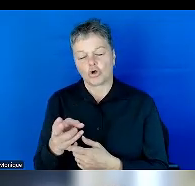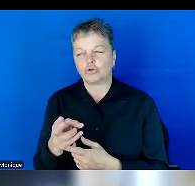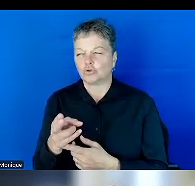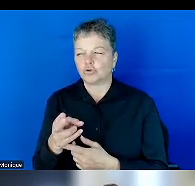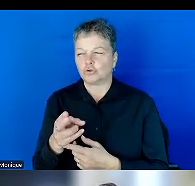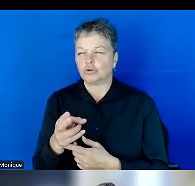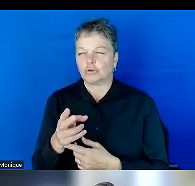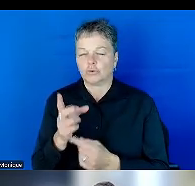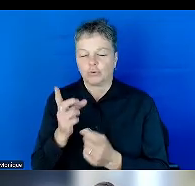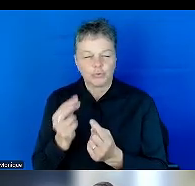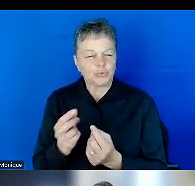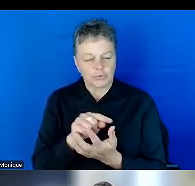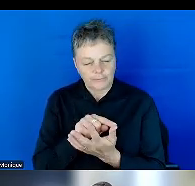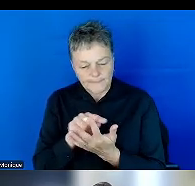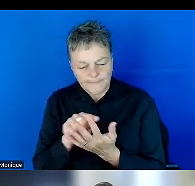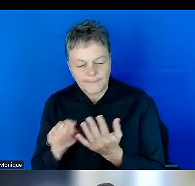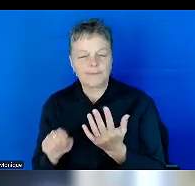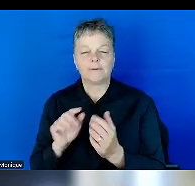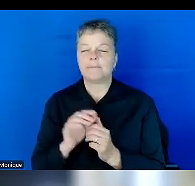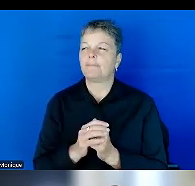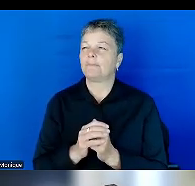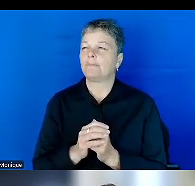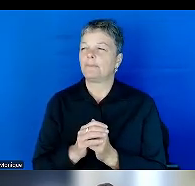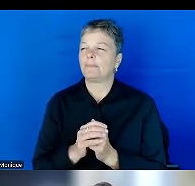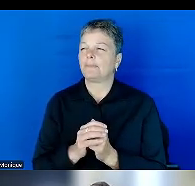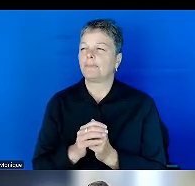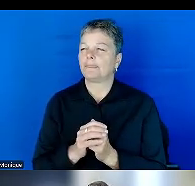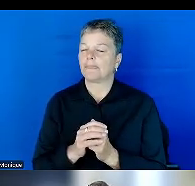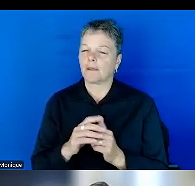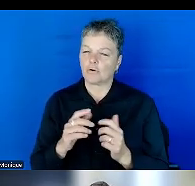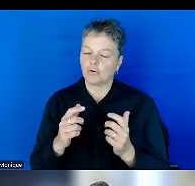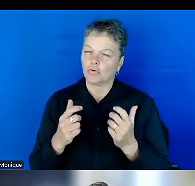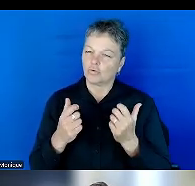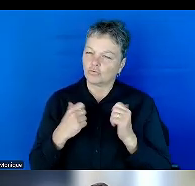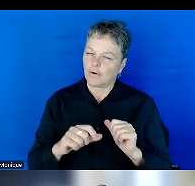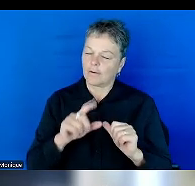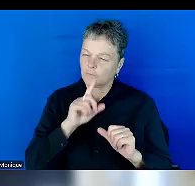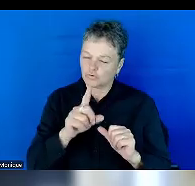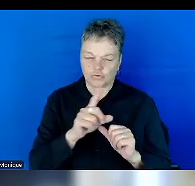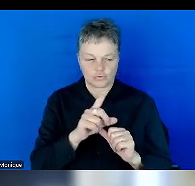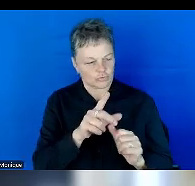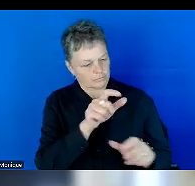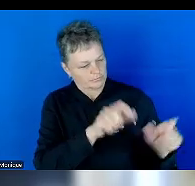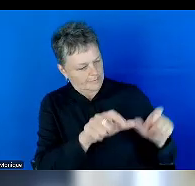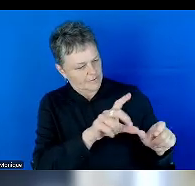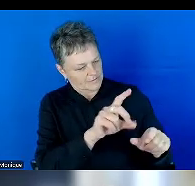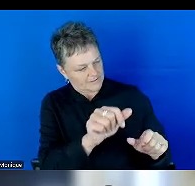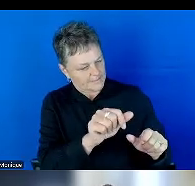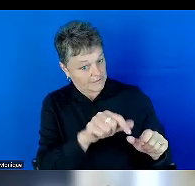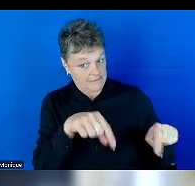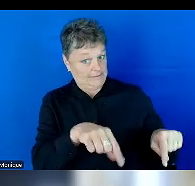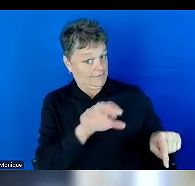um some changes for persons with disabilities across Ontario. Um and I will talk a bit more